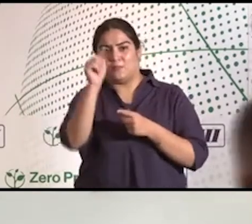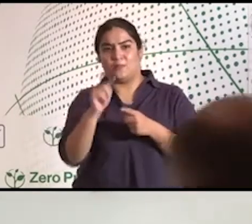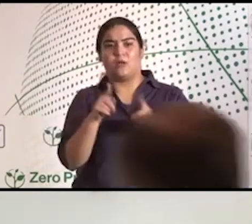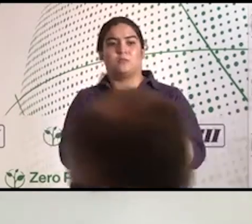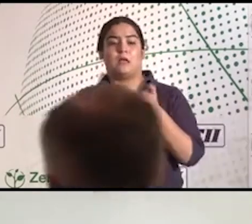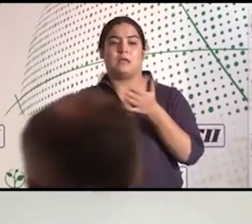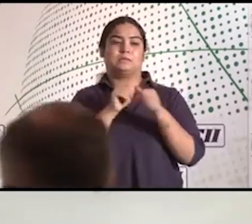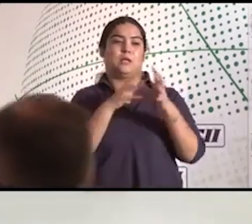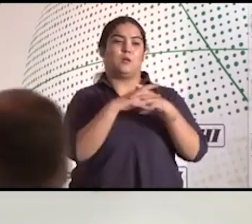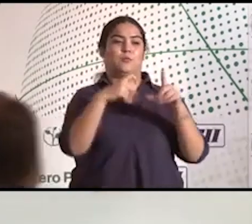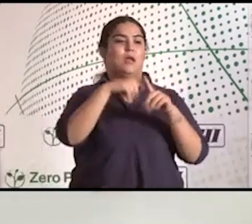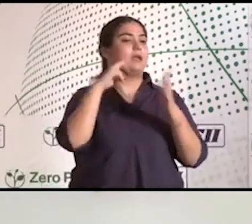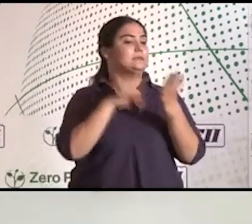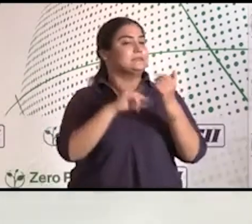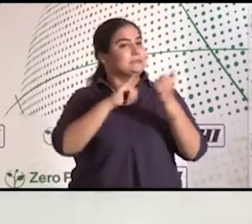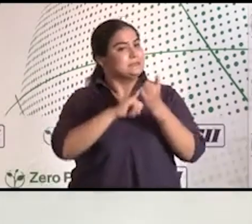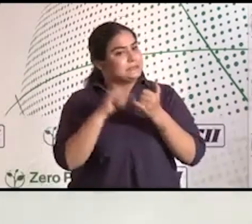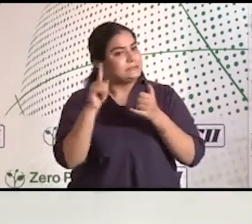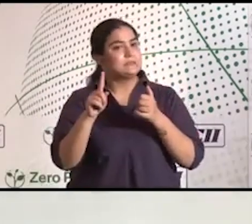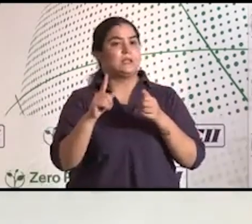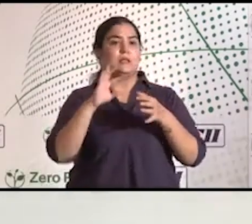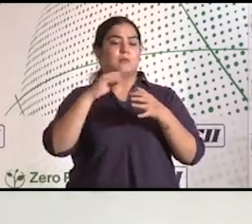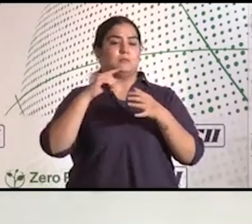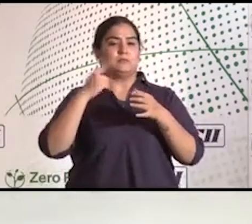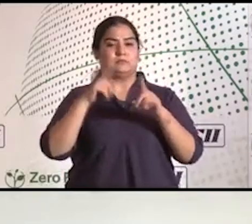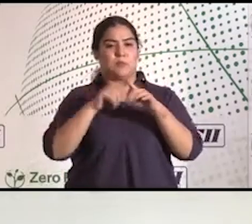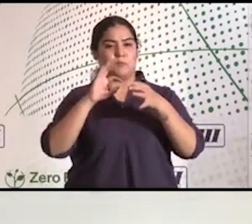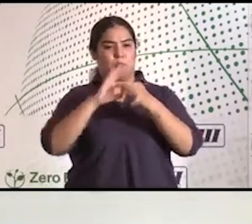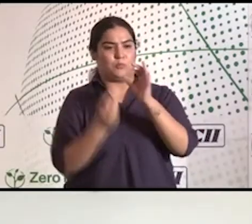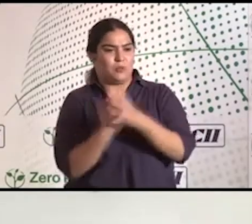And so now at the Institute we work primarily on the area of disability